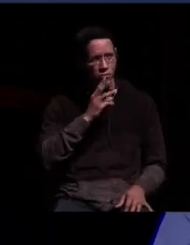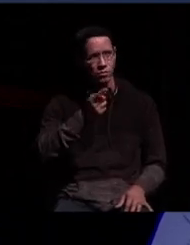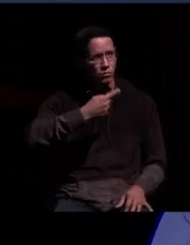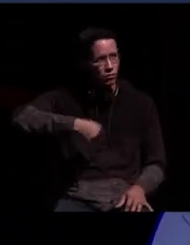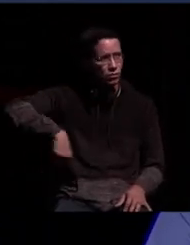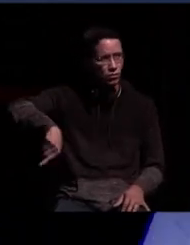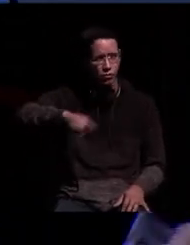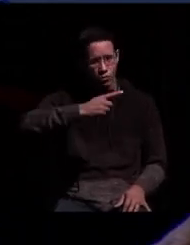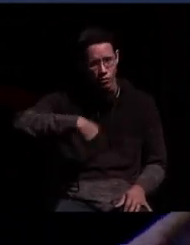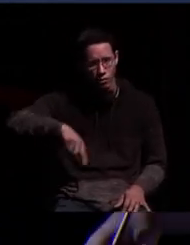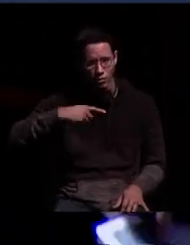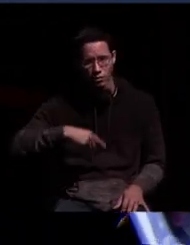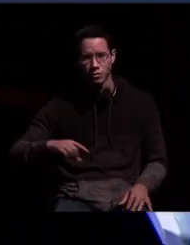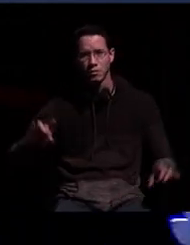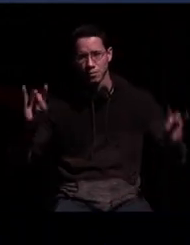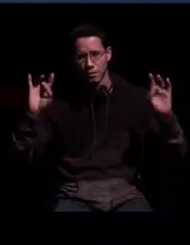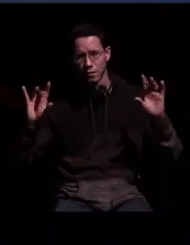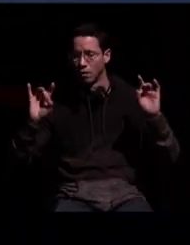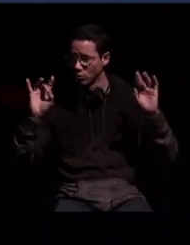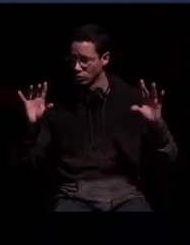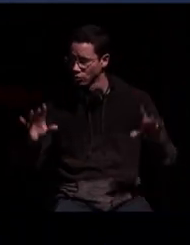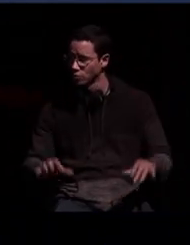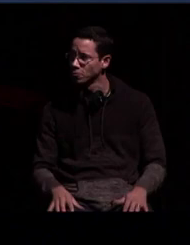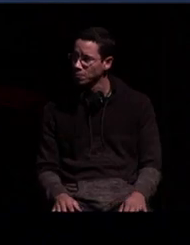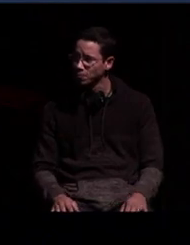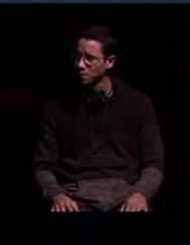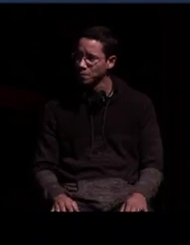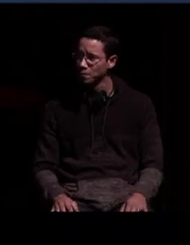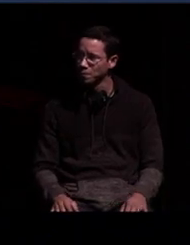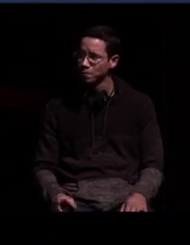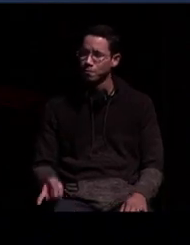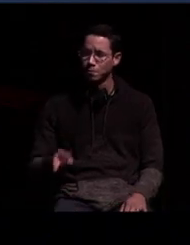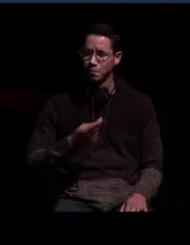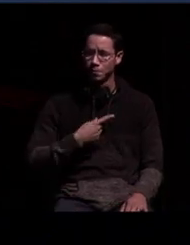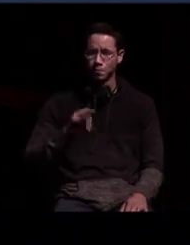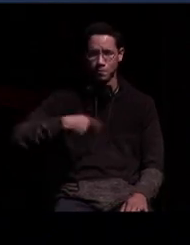is a very important step